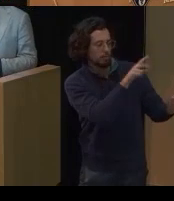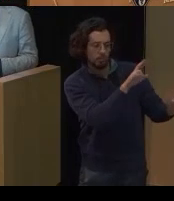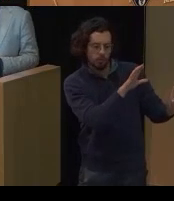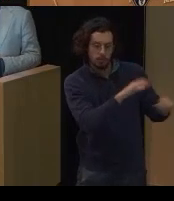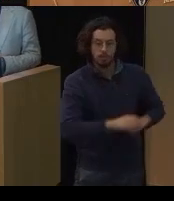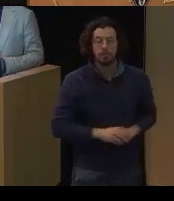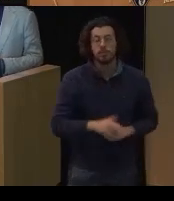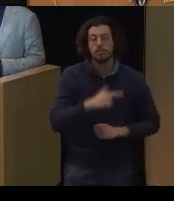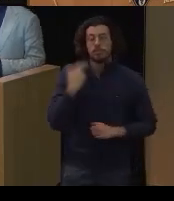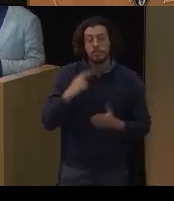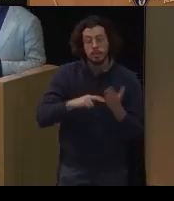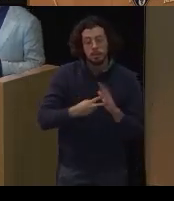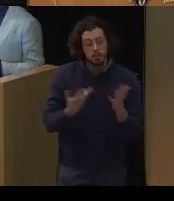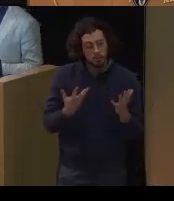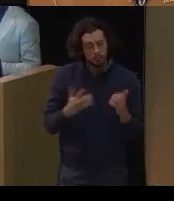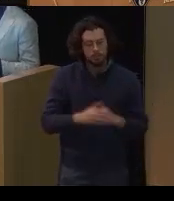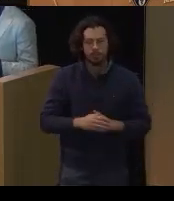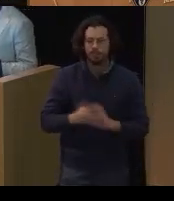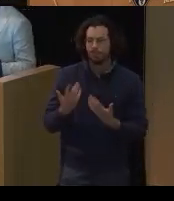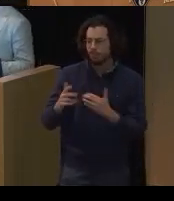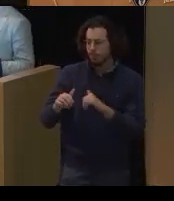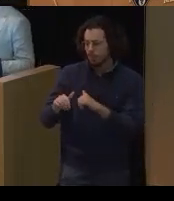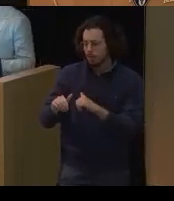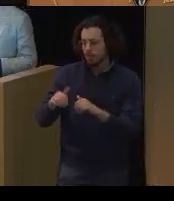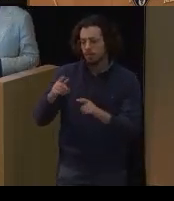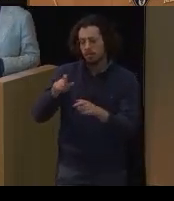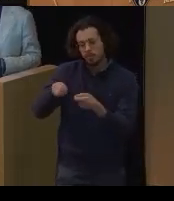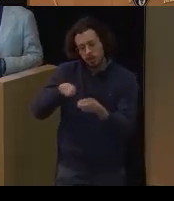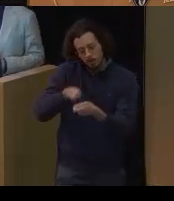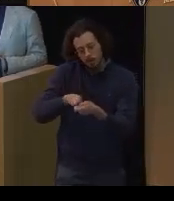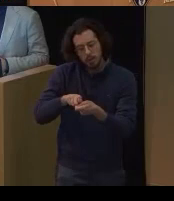idea that adverse social experiences and certain aspects of a physical and chemical environment